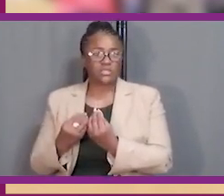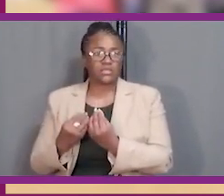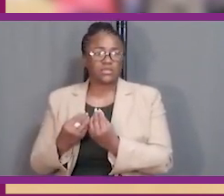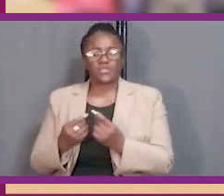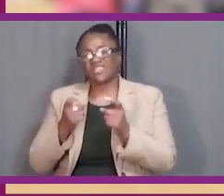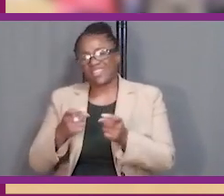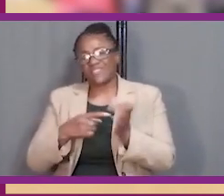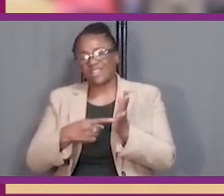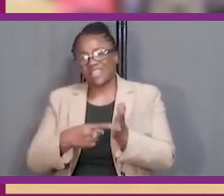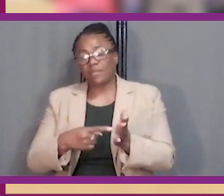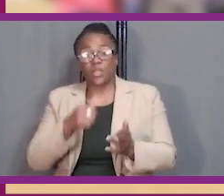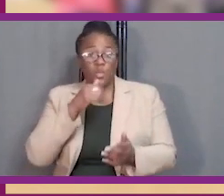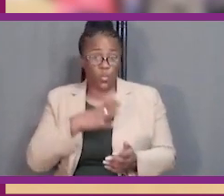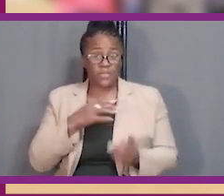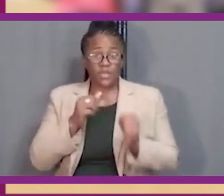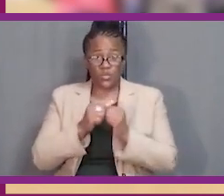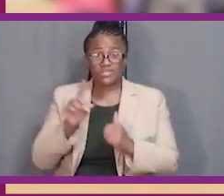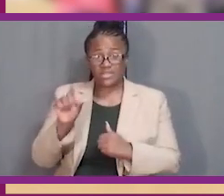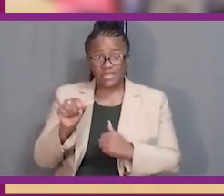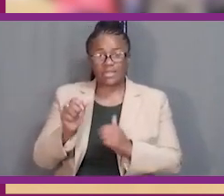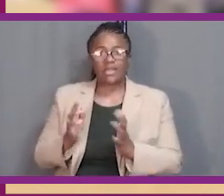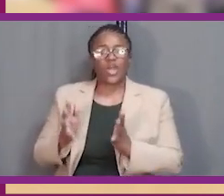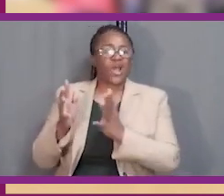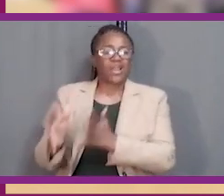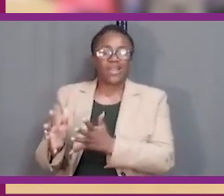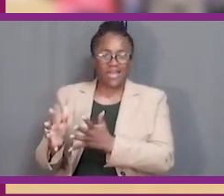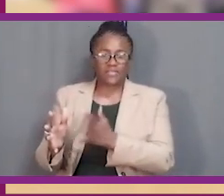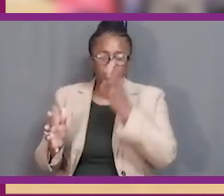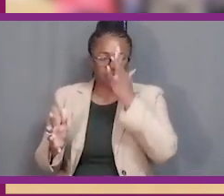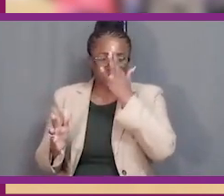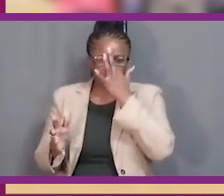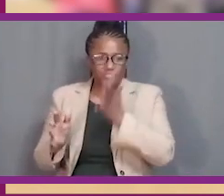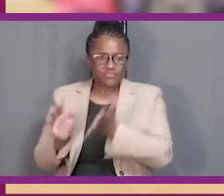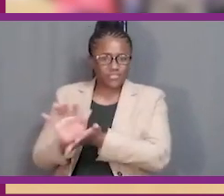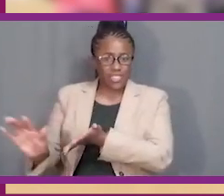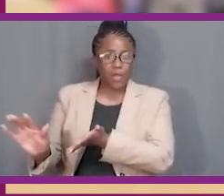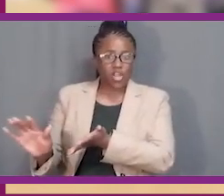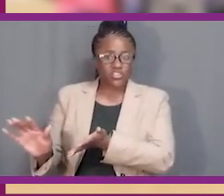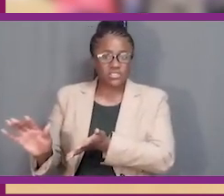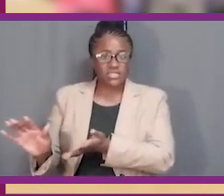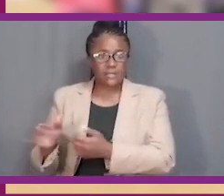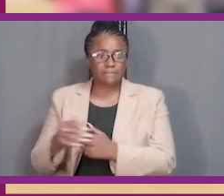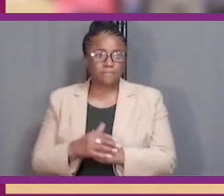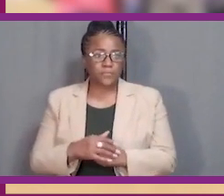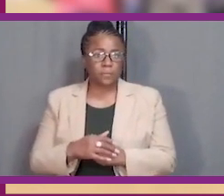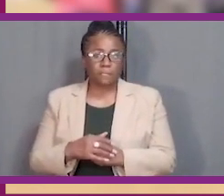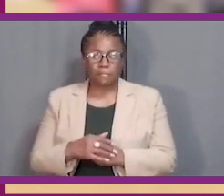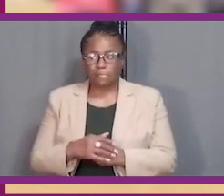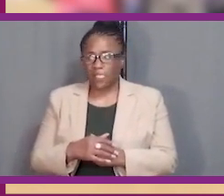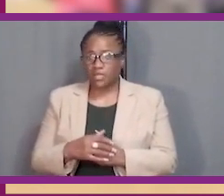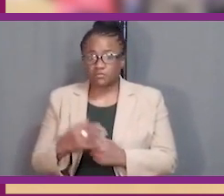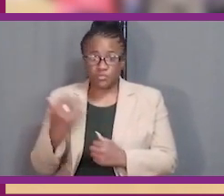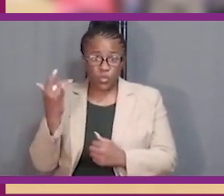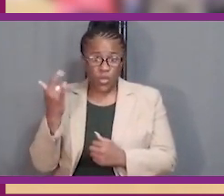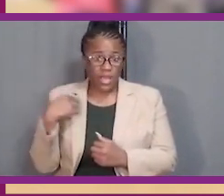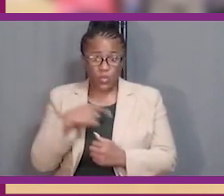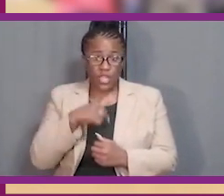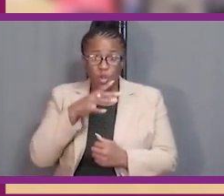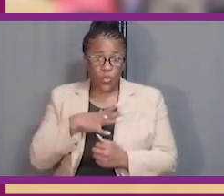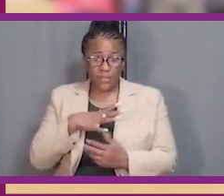the margins in the fact that we are women first, for example. And we have a disability, we are left